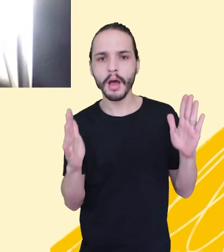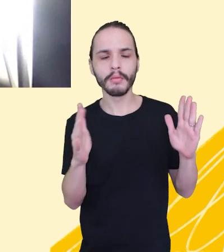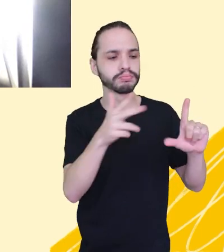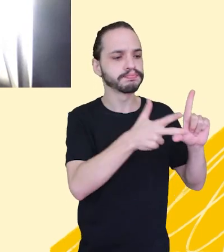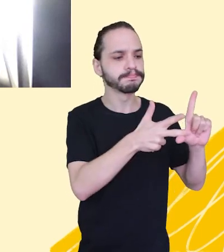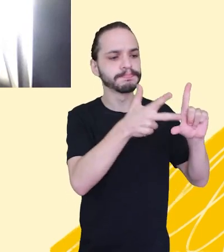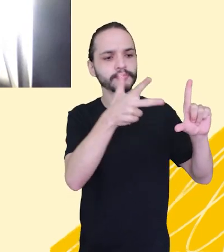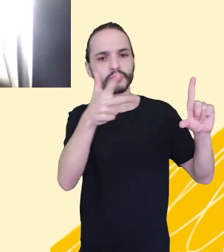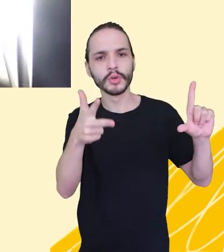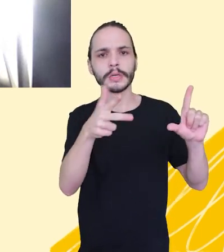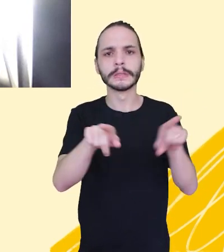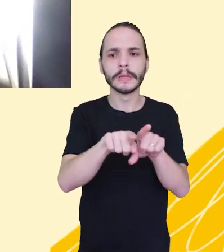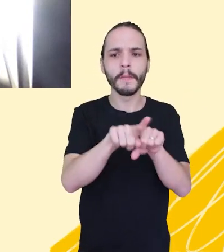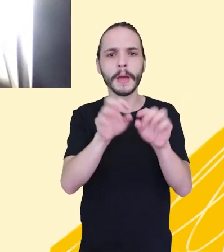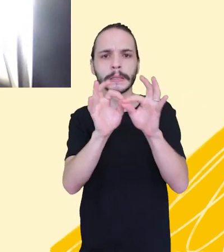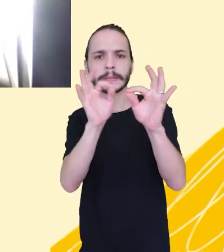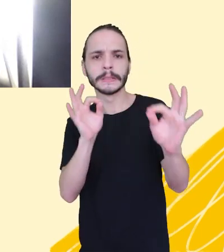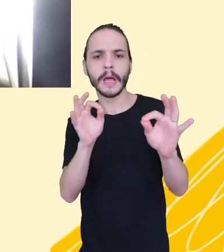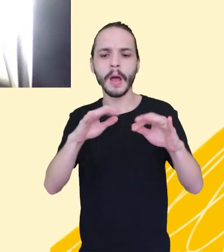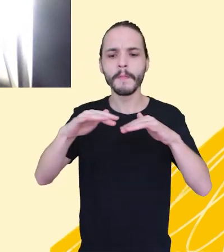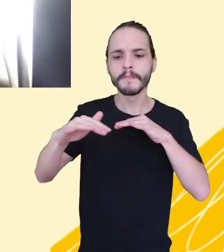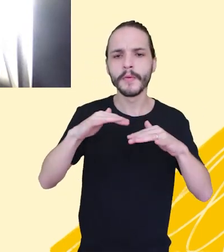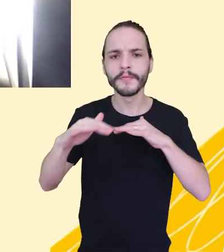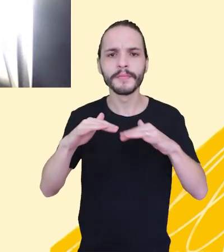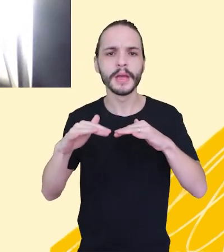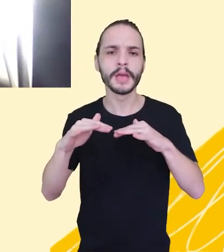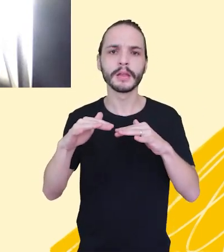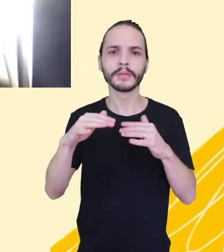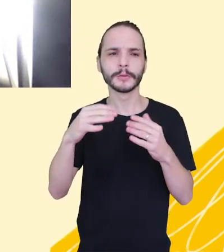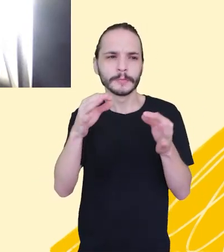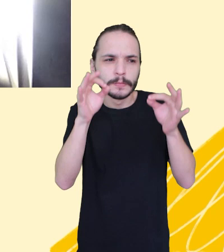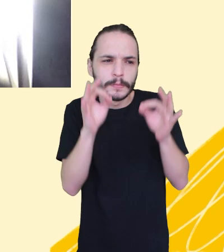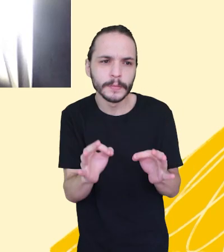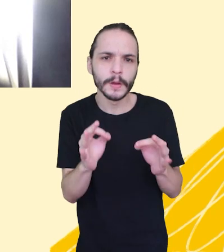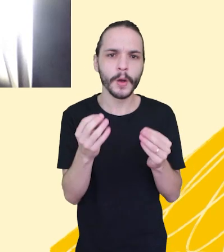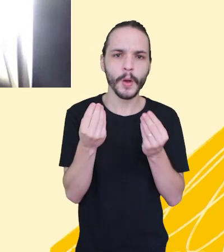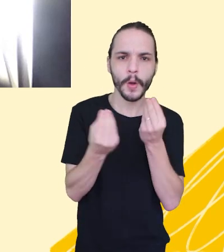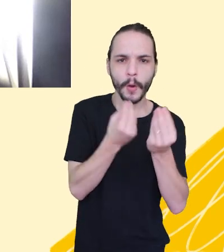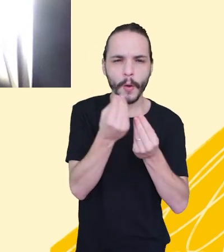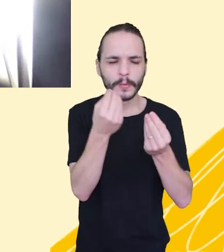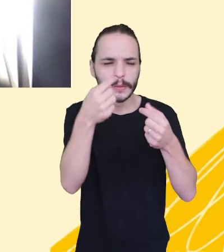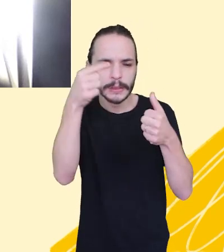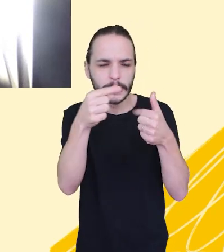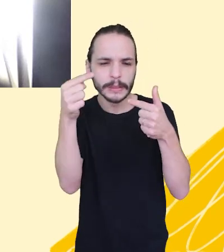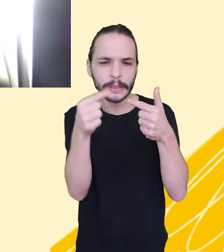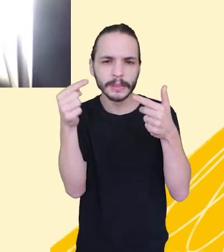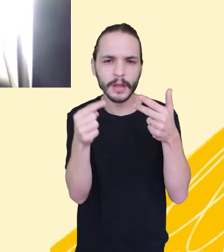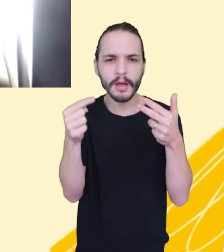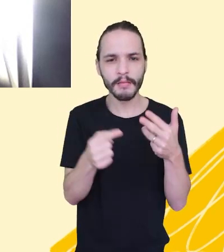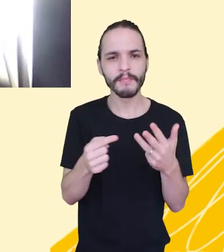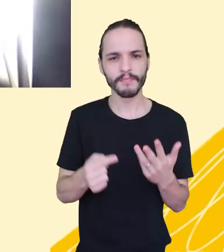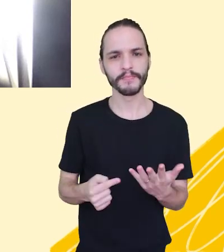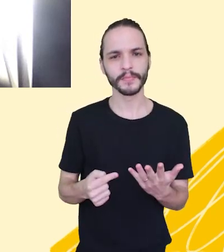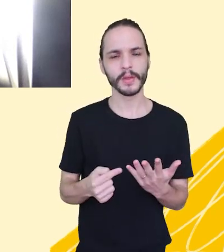in terms of distance, in terms of movement as exactly as possible.